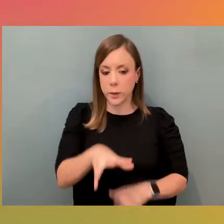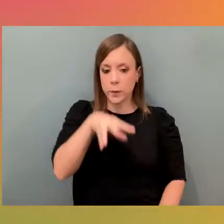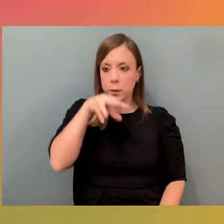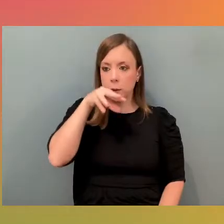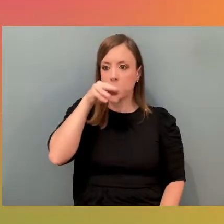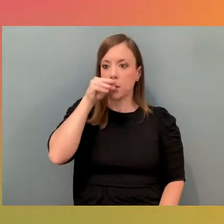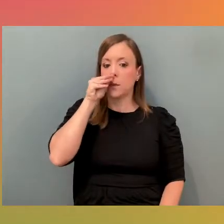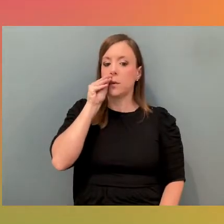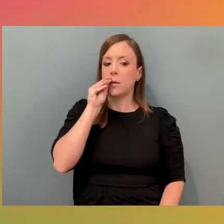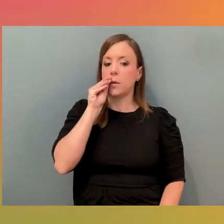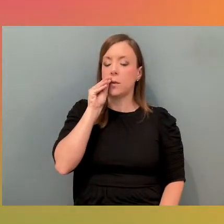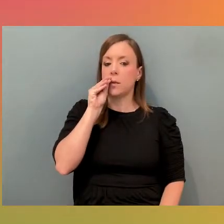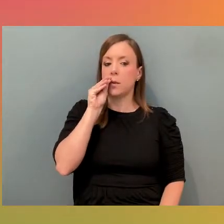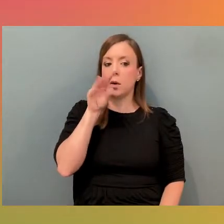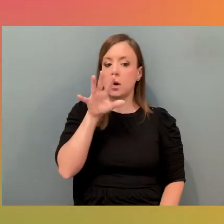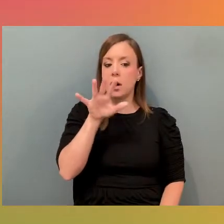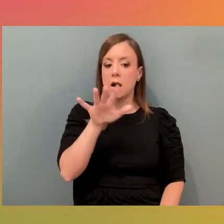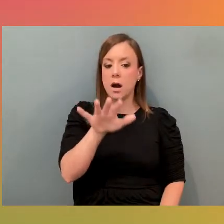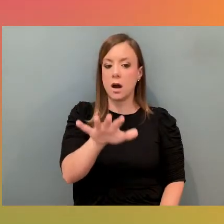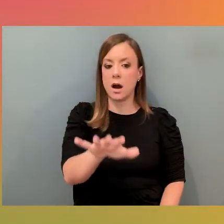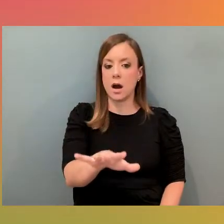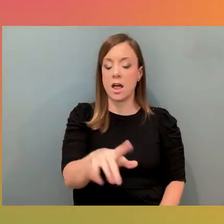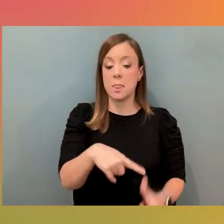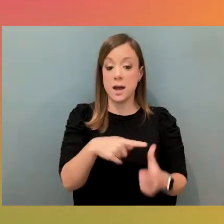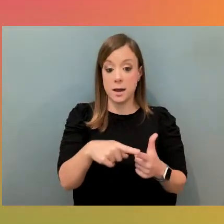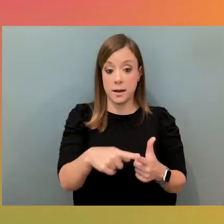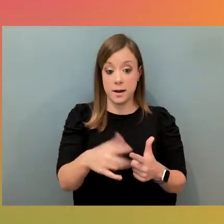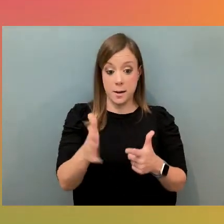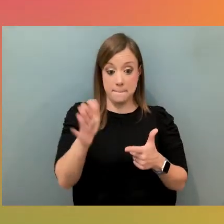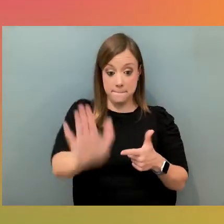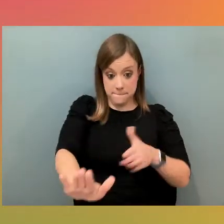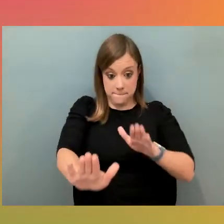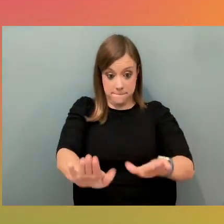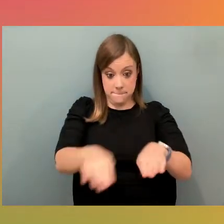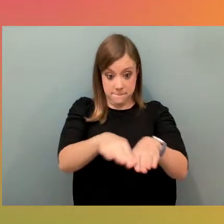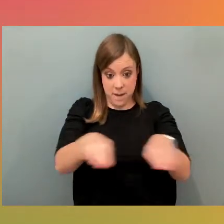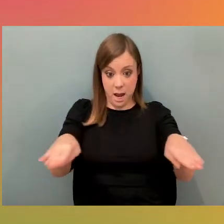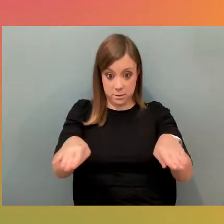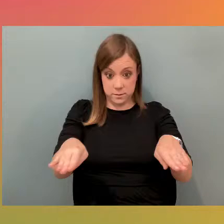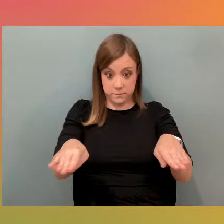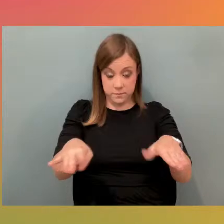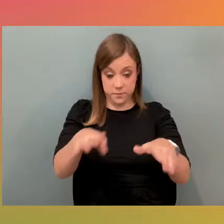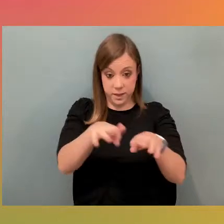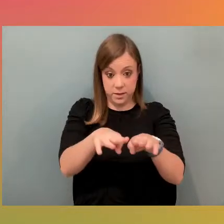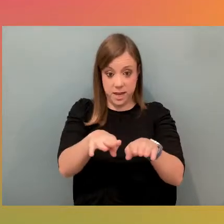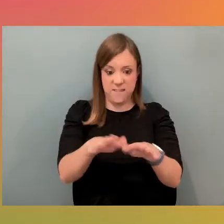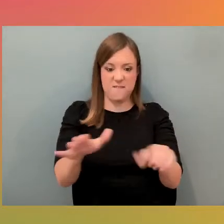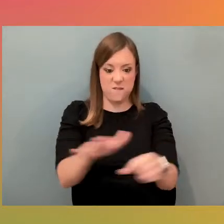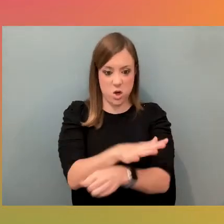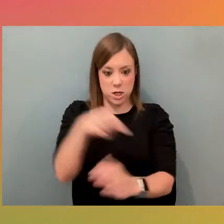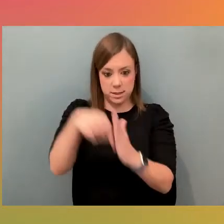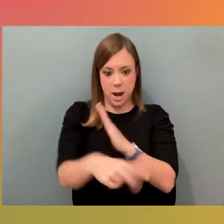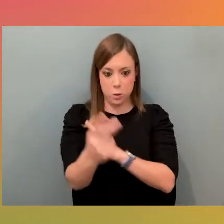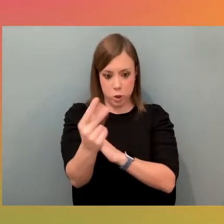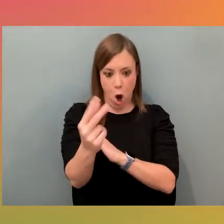AND EXHALE OUT. BREATH IN. AND OUT. ONE MORE. FULL INHALE. EXHALE TAKE YOUR PALMS DOWN TO